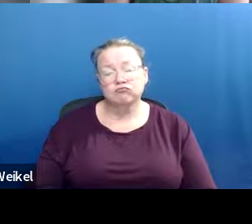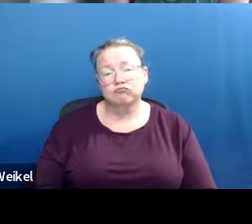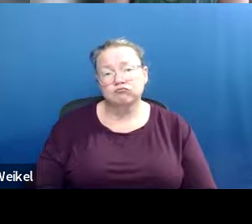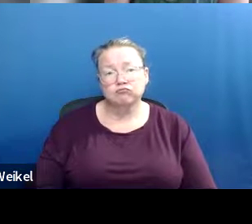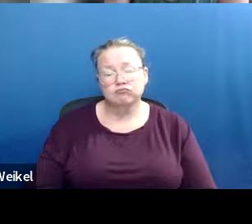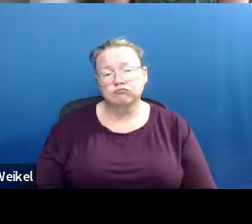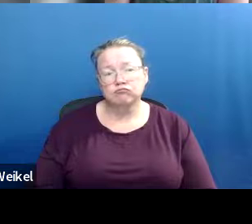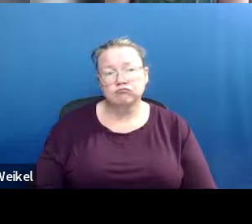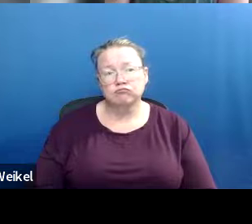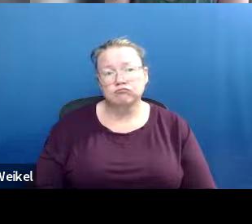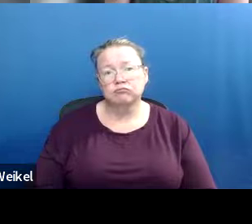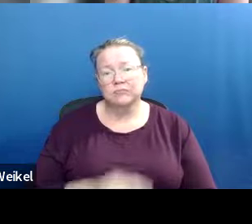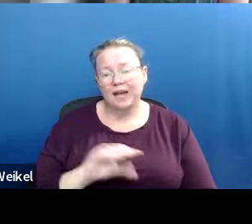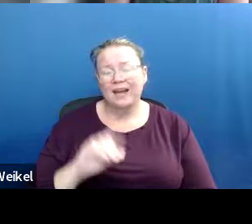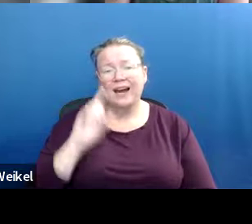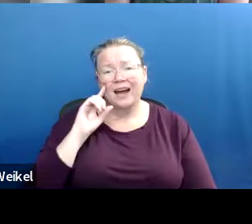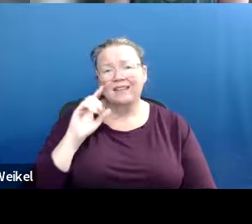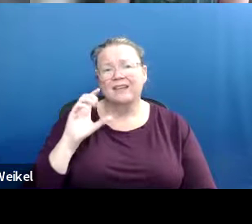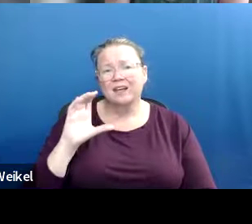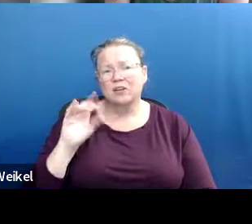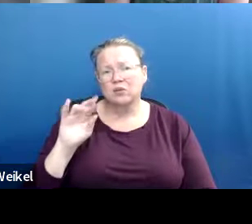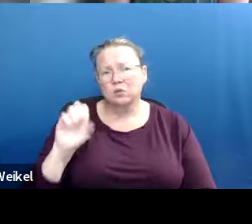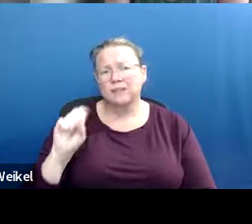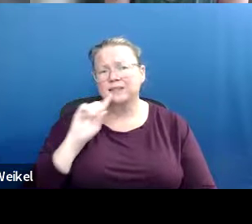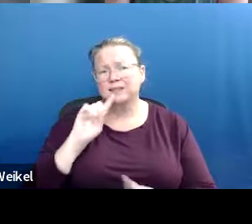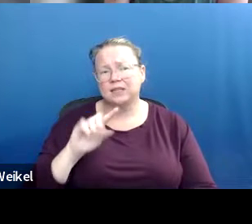Harm (He/Him): And then, I think Crystal's answering my question.